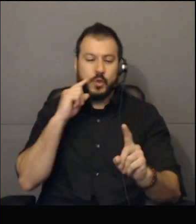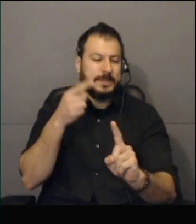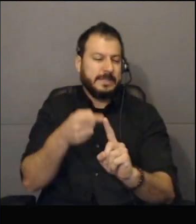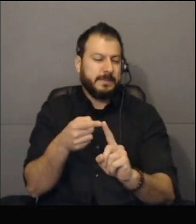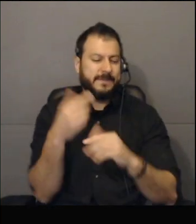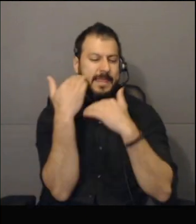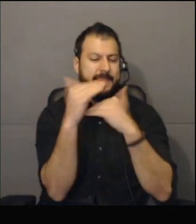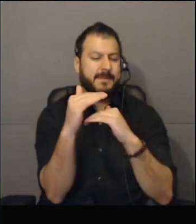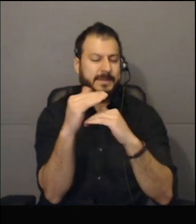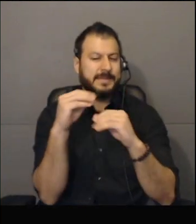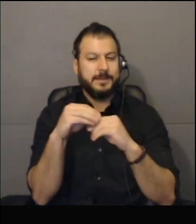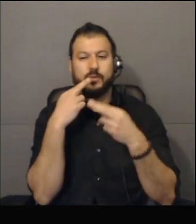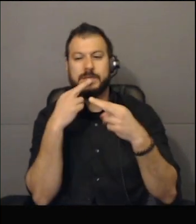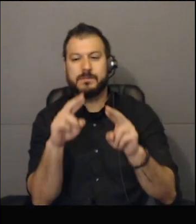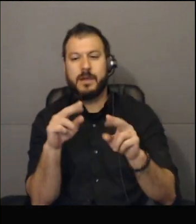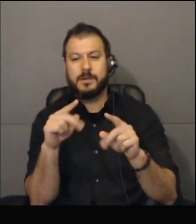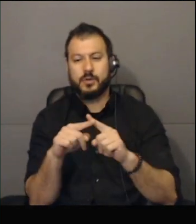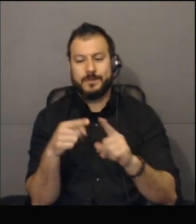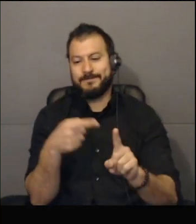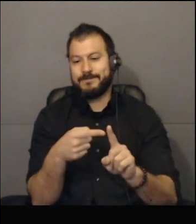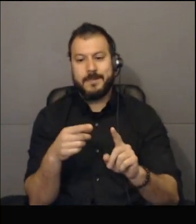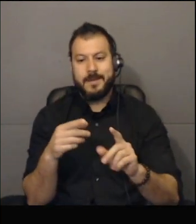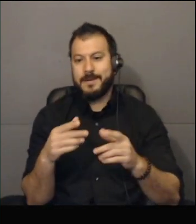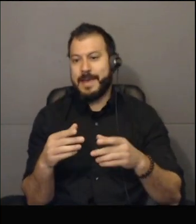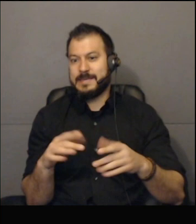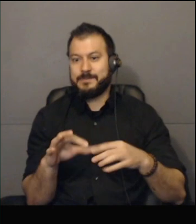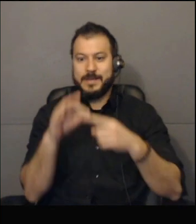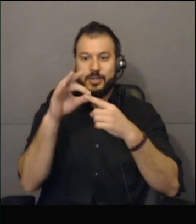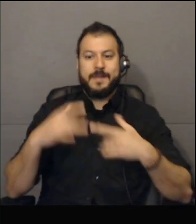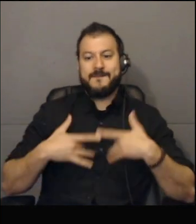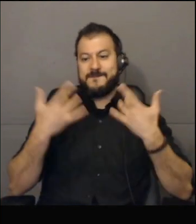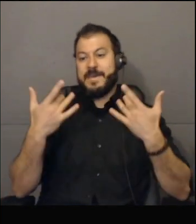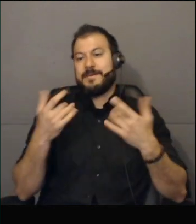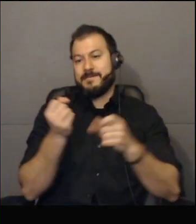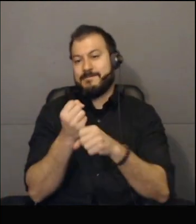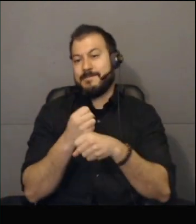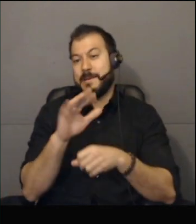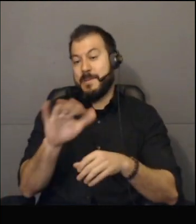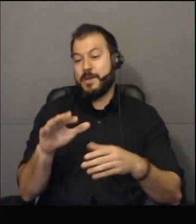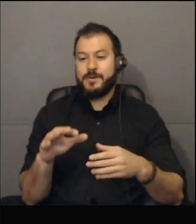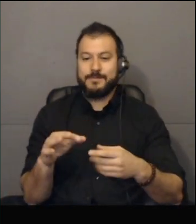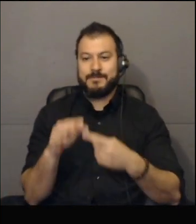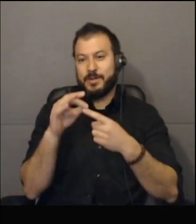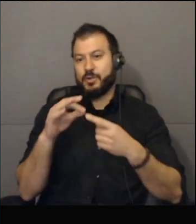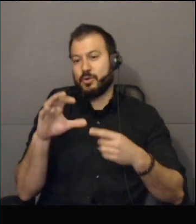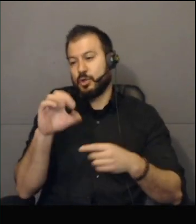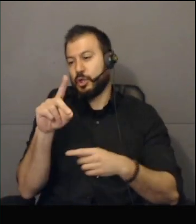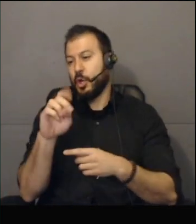limits in response to a custom event generated by your custom game server code.